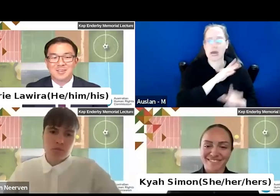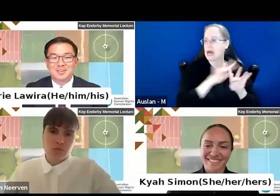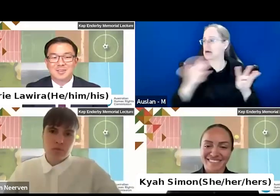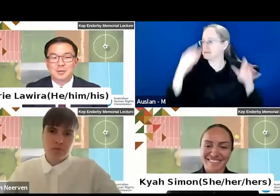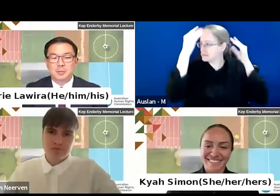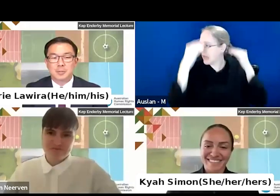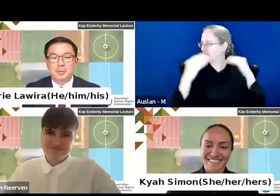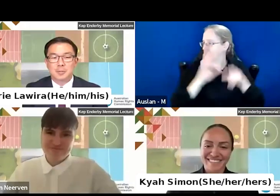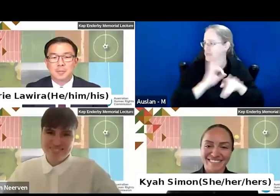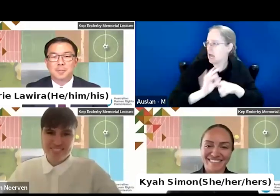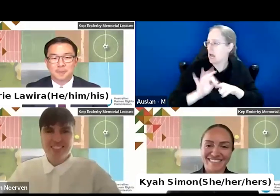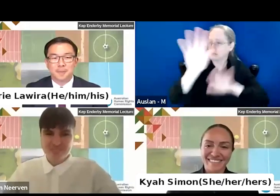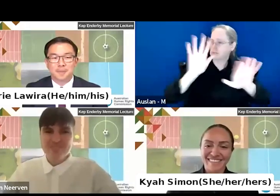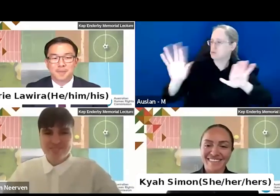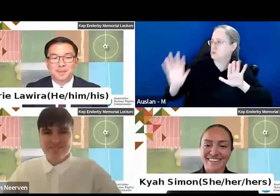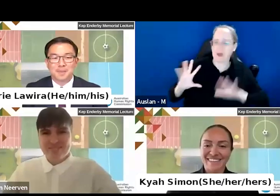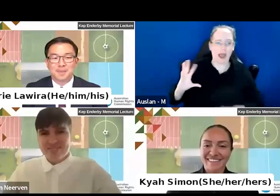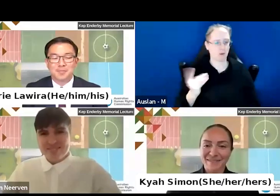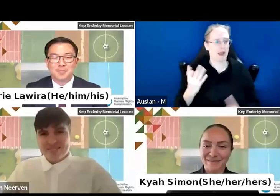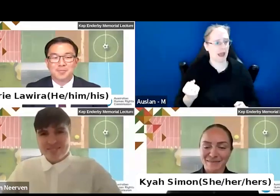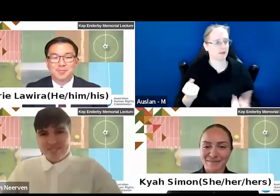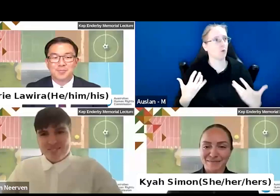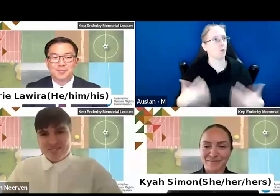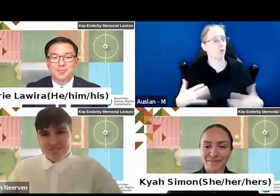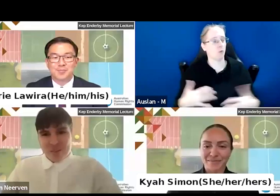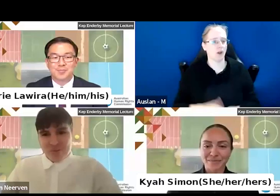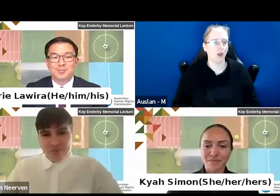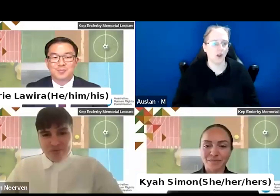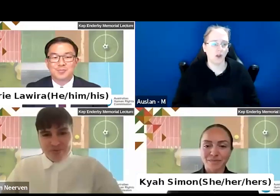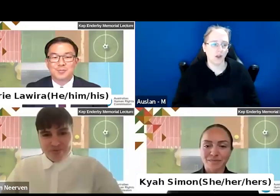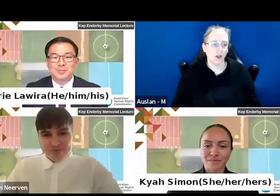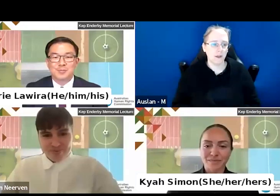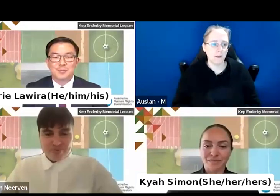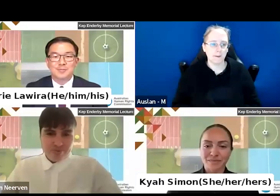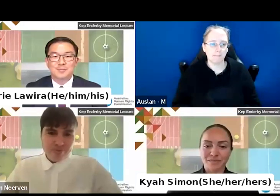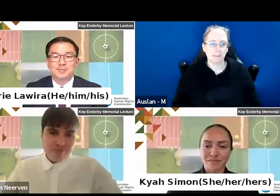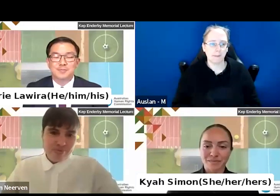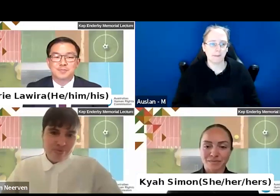anywhere ever and any more impactful, any of the sporting events.